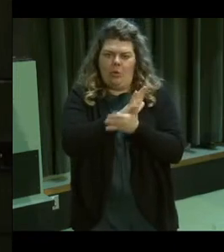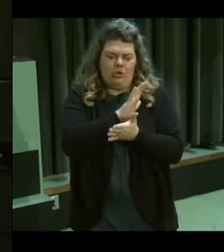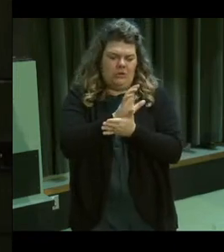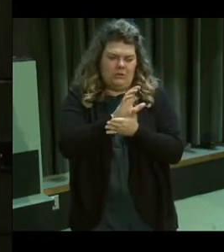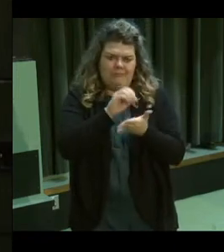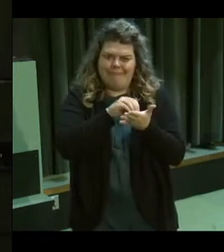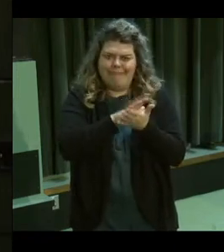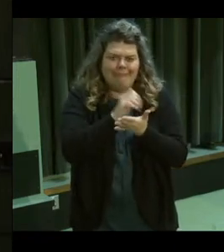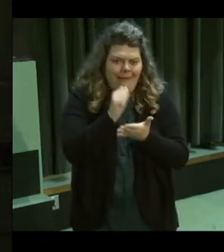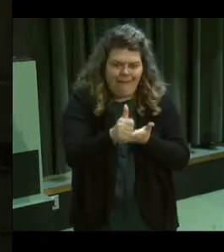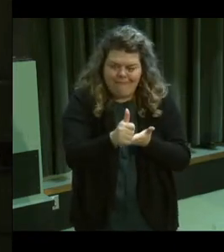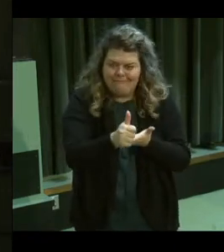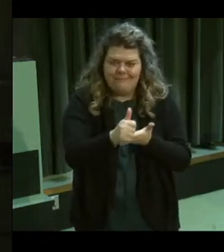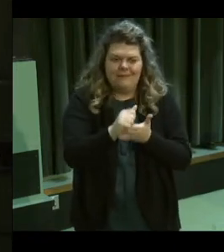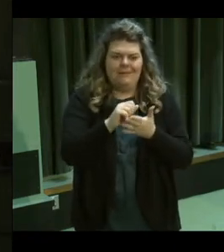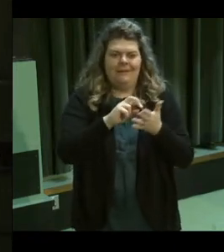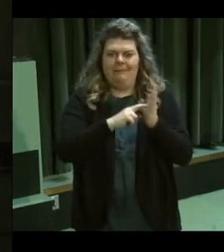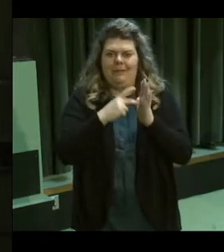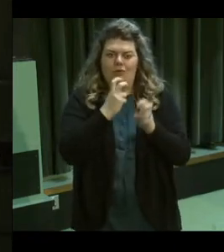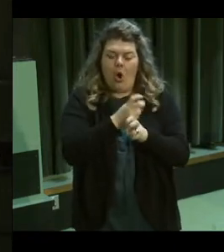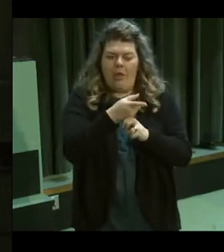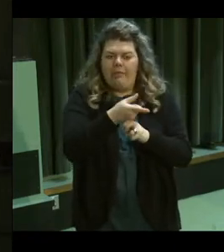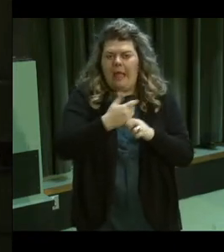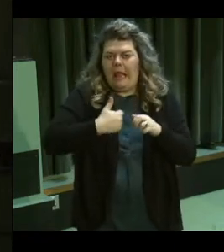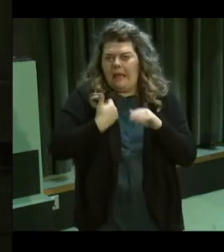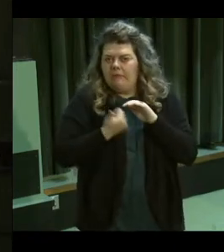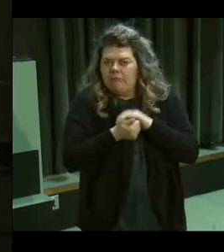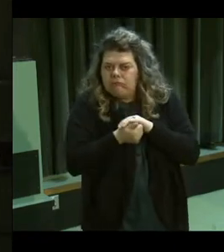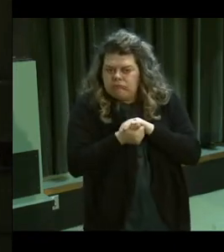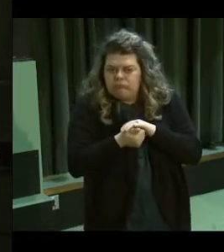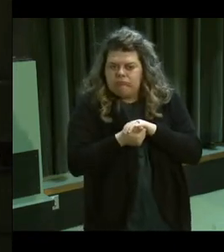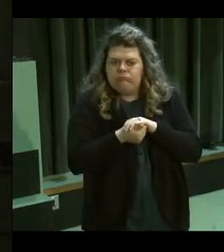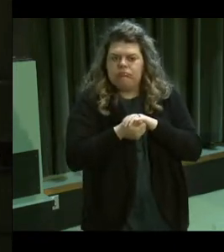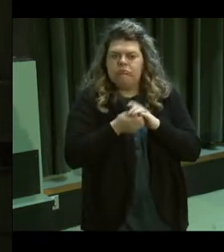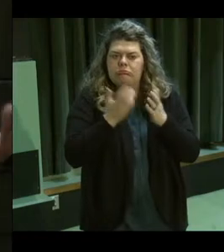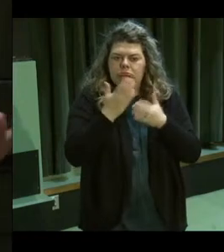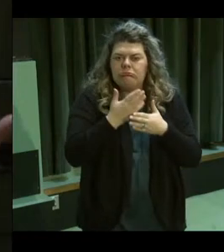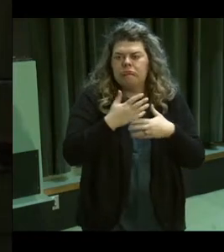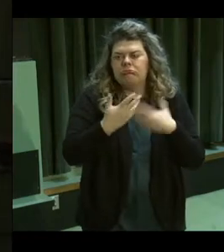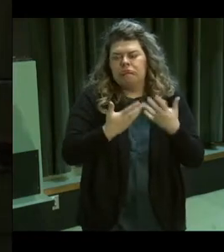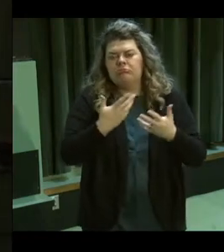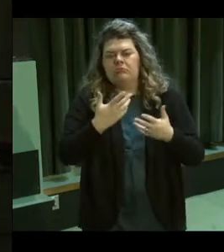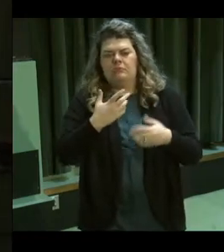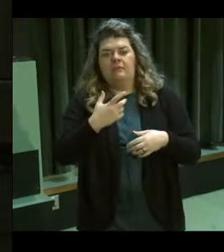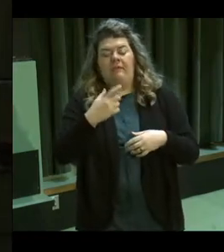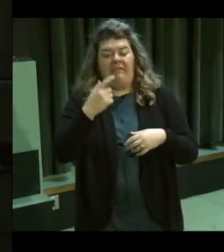know, being undocumented. They continue to live in the shadows.